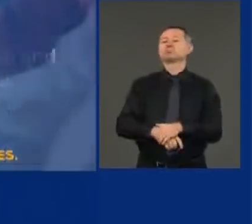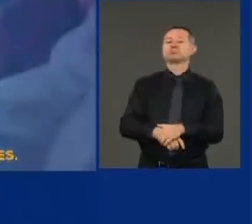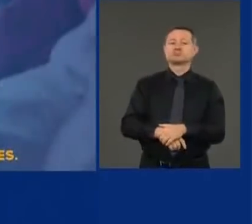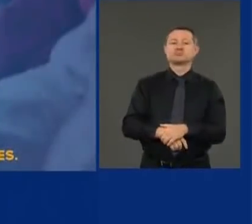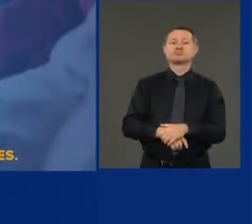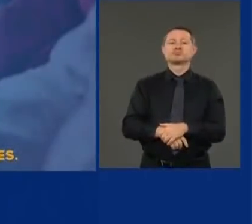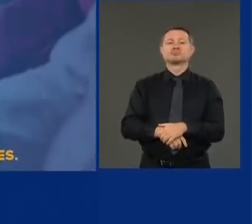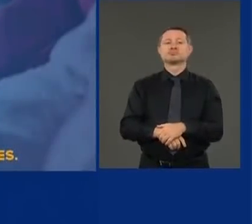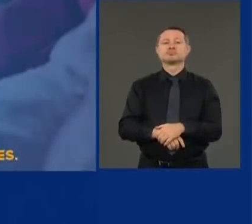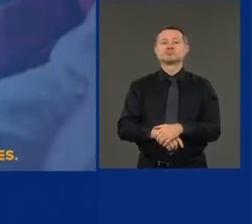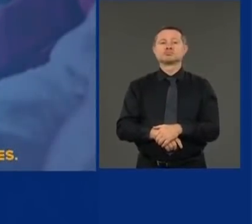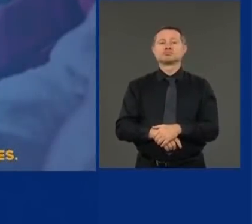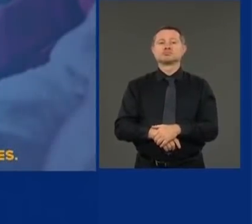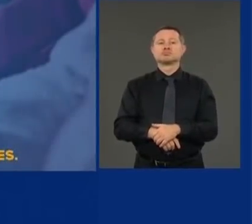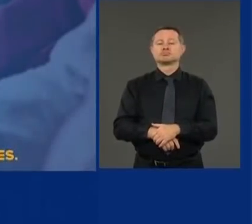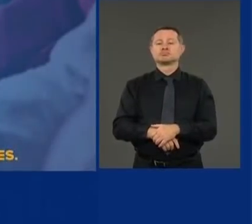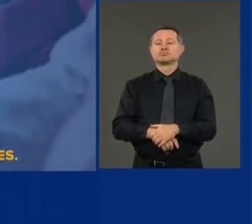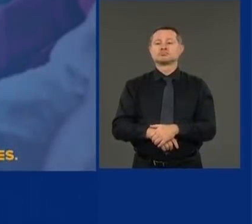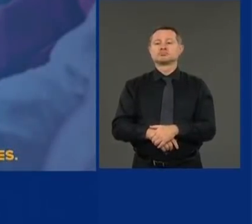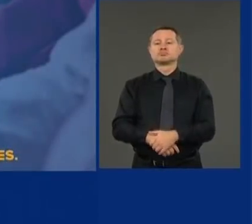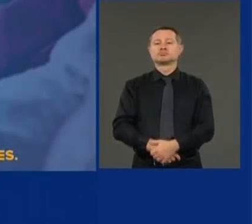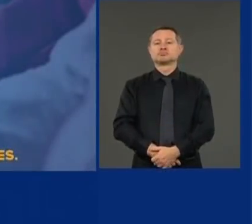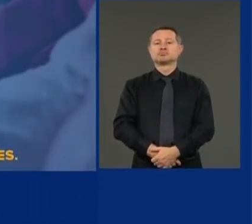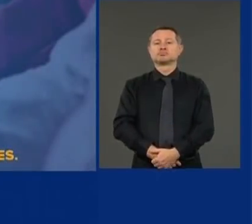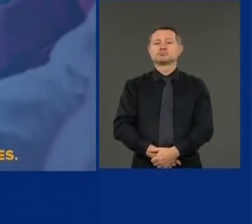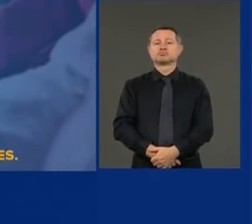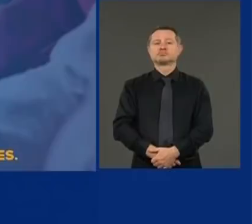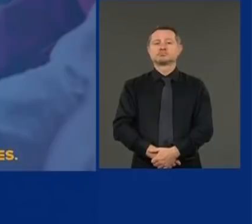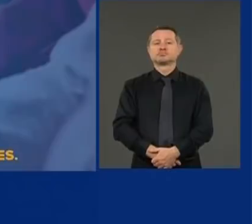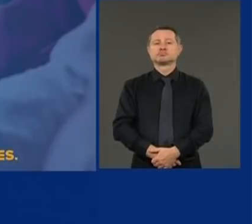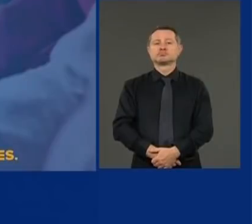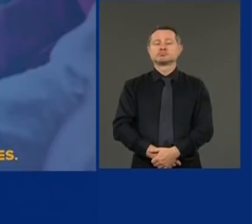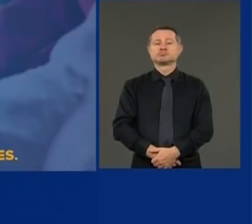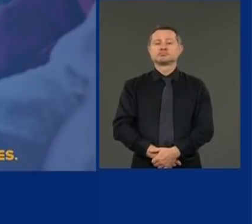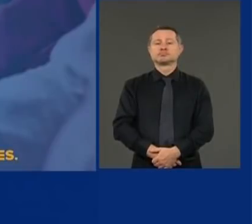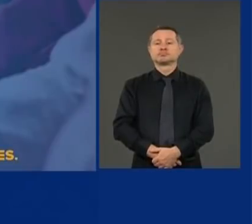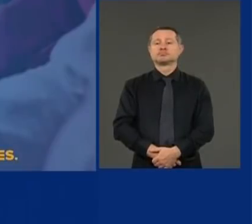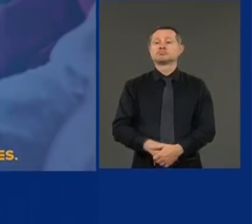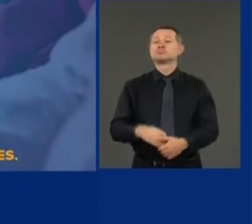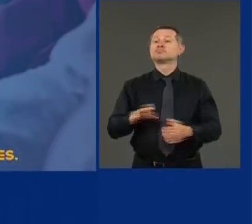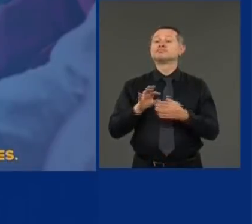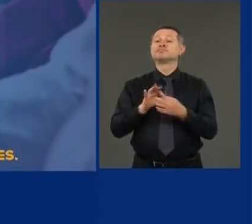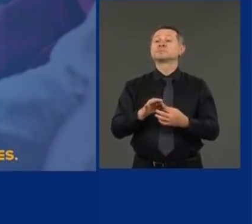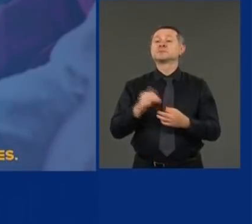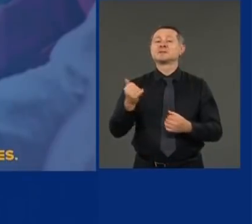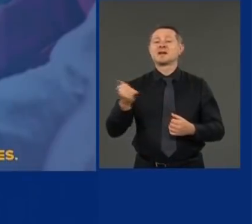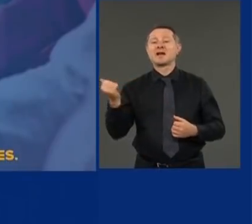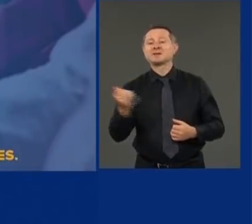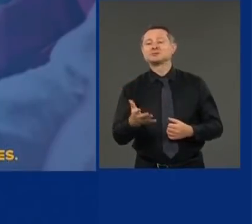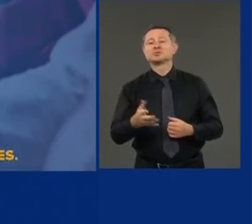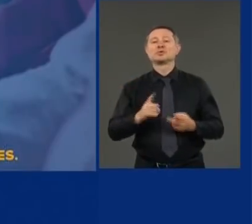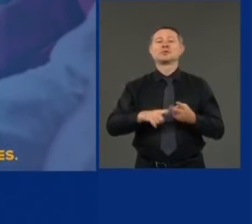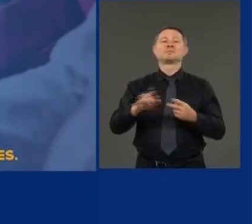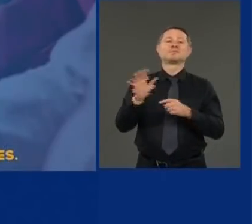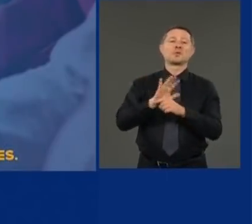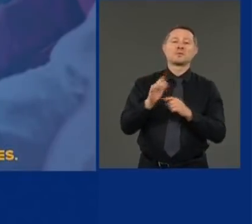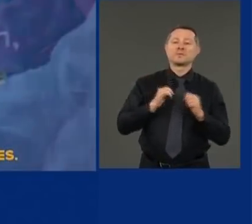REOPENING. OKAY? NUANCE SOMETIMES IS IMPORTANT.